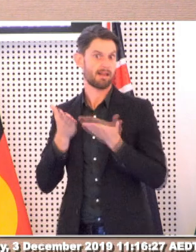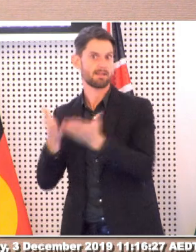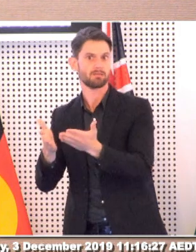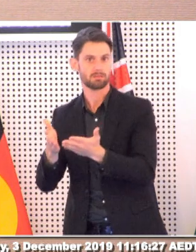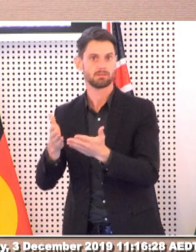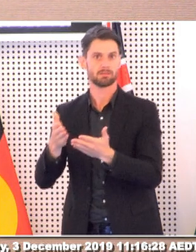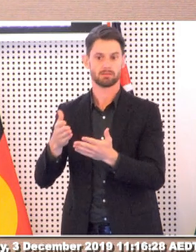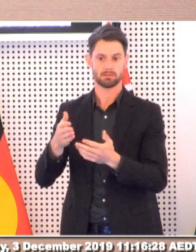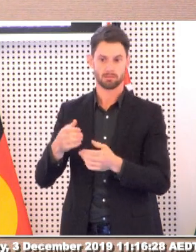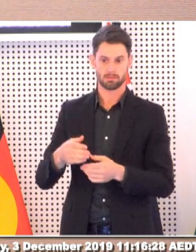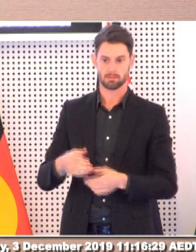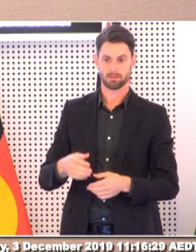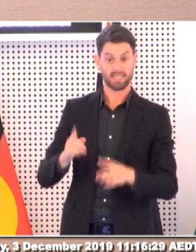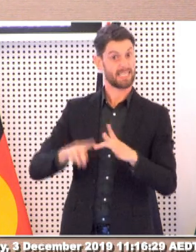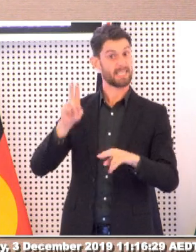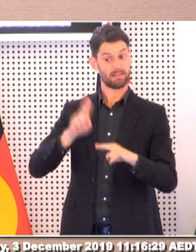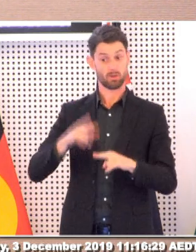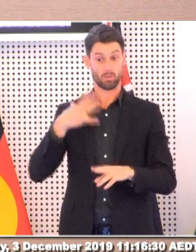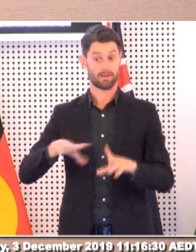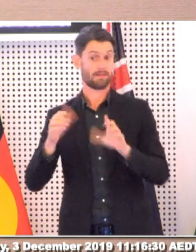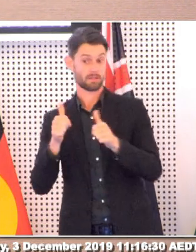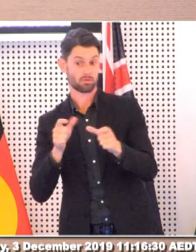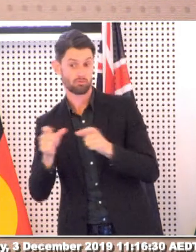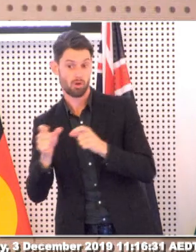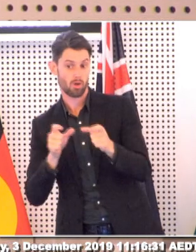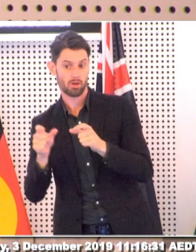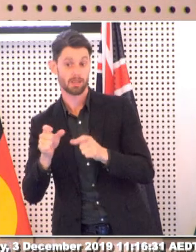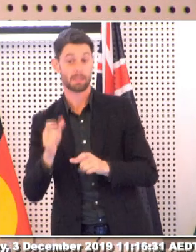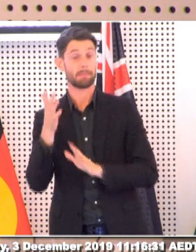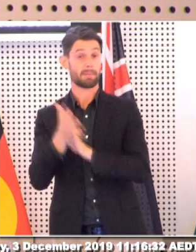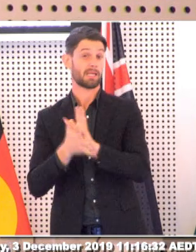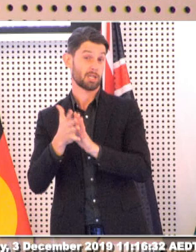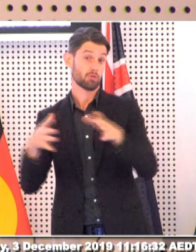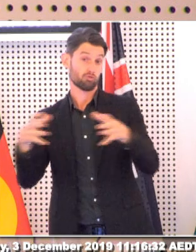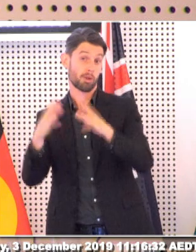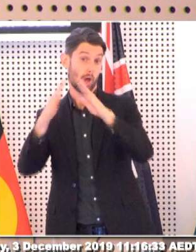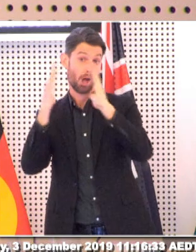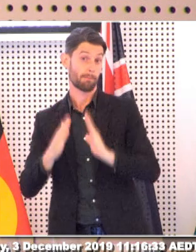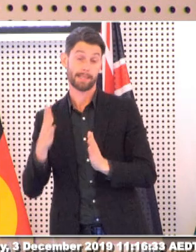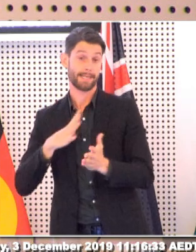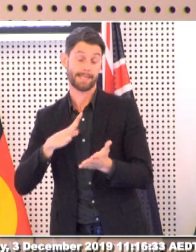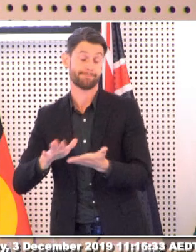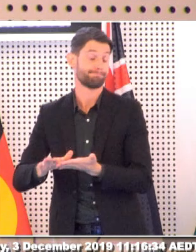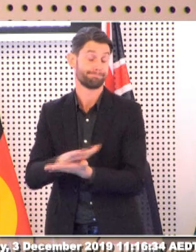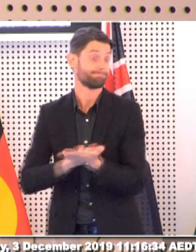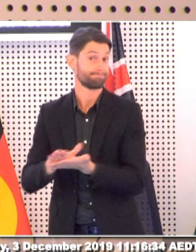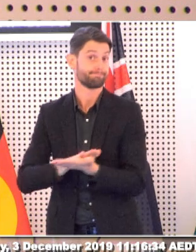that this is the kind of behaviour anyone, I suspect, would live up to in those places.